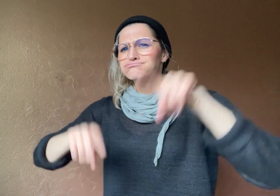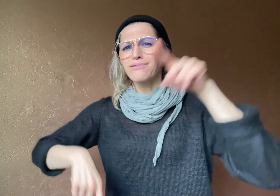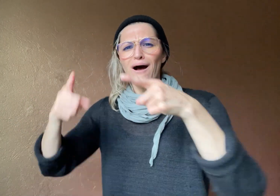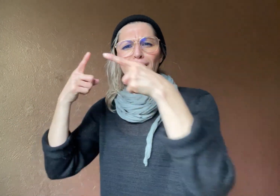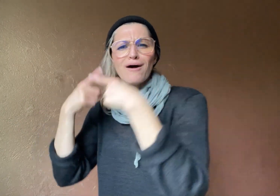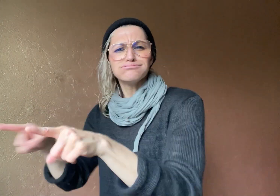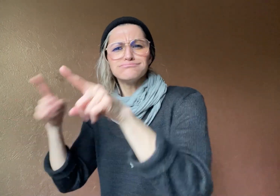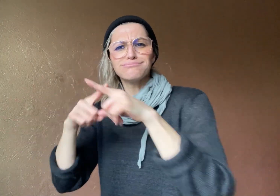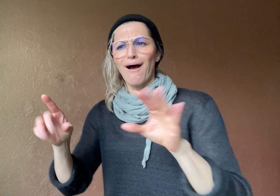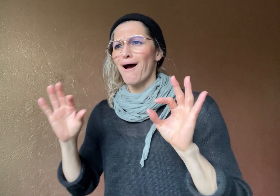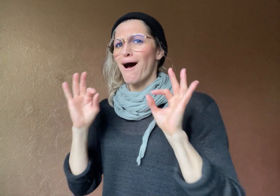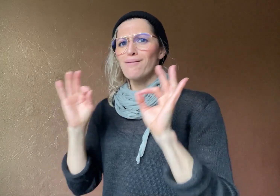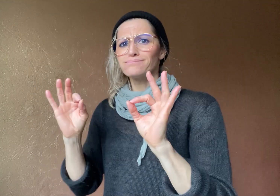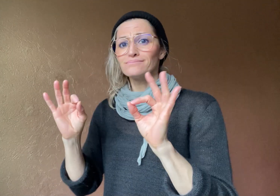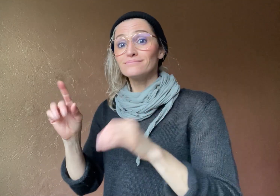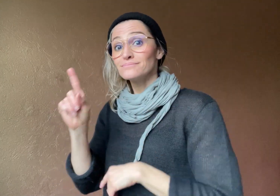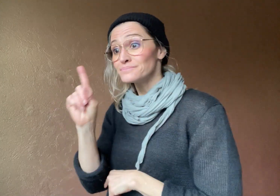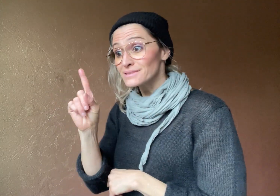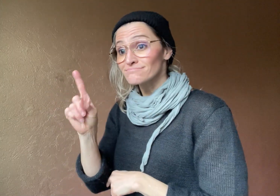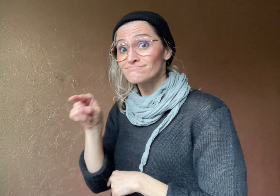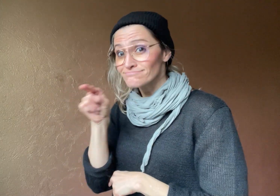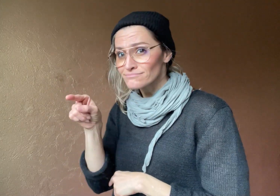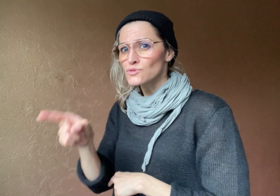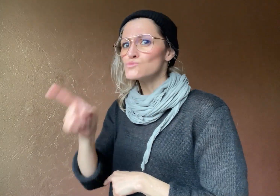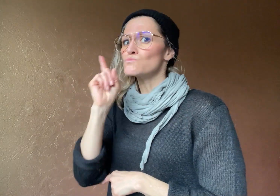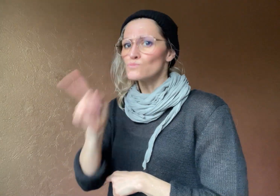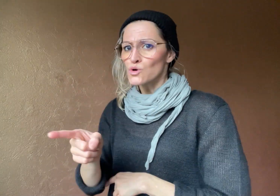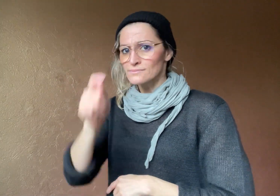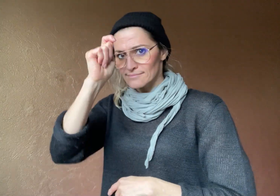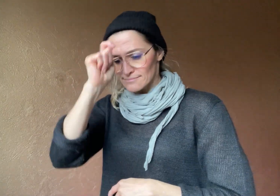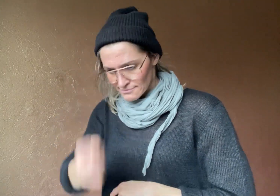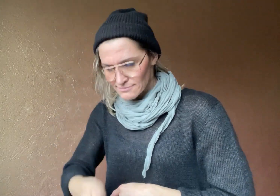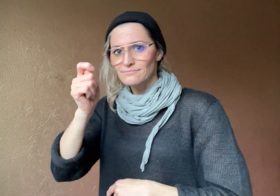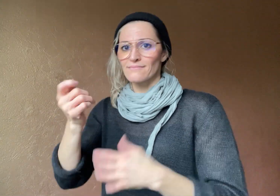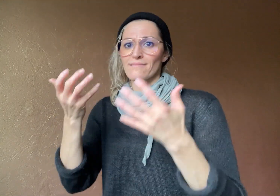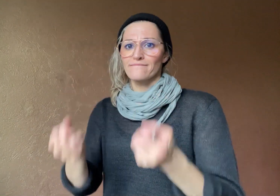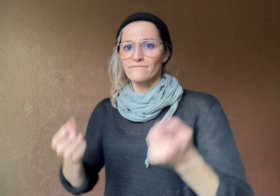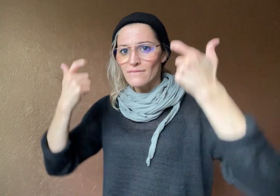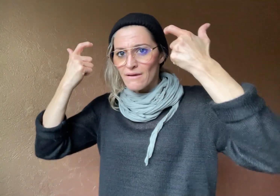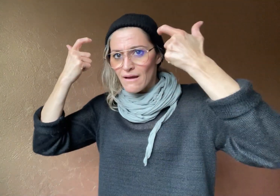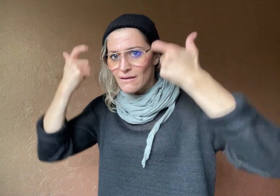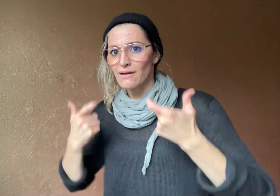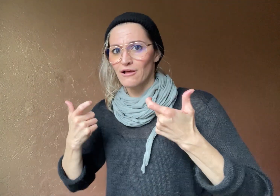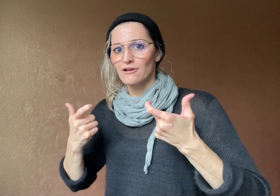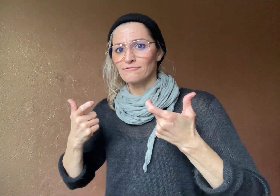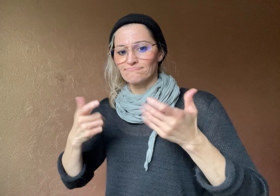it must also fulfill its legal obligations